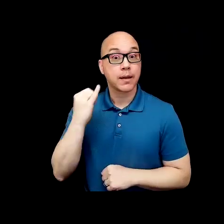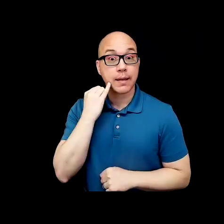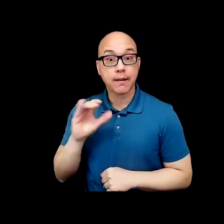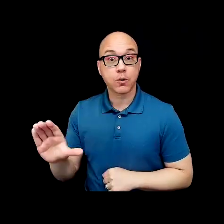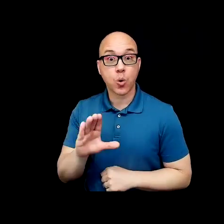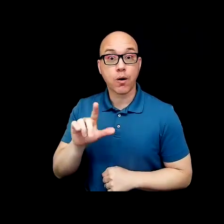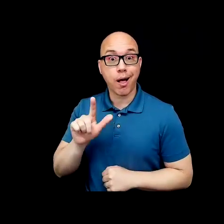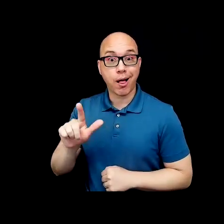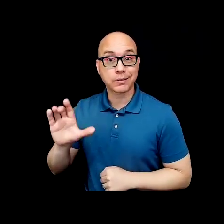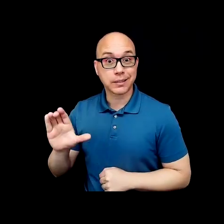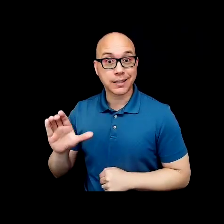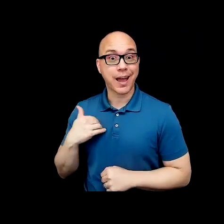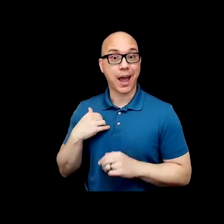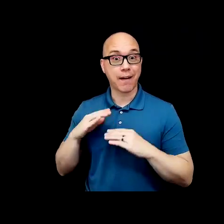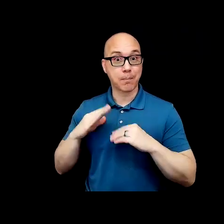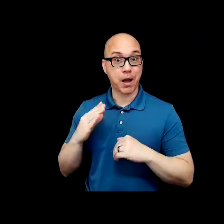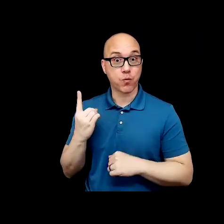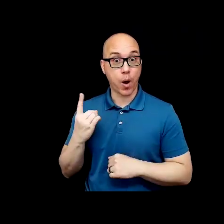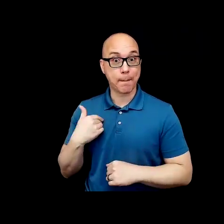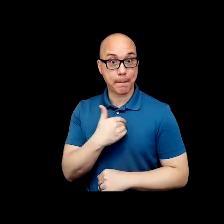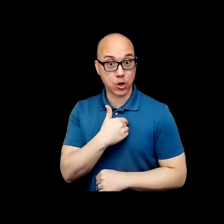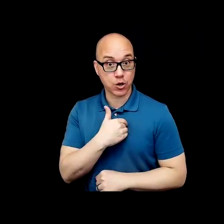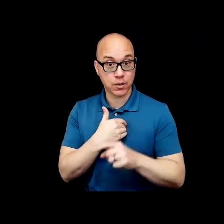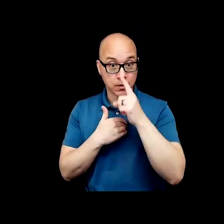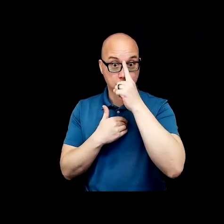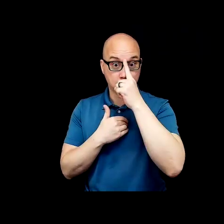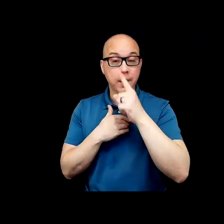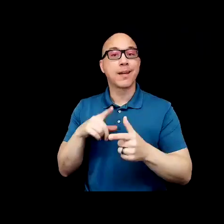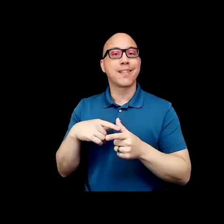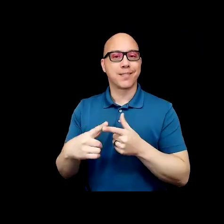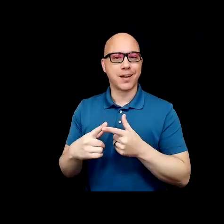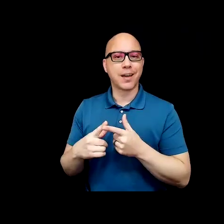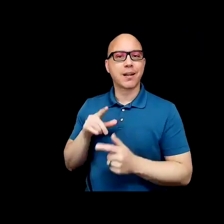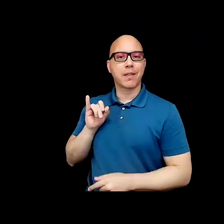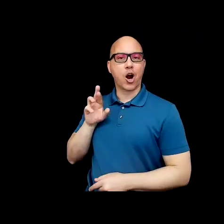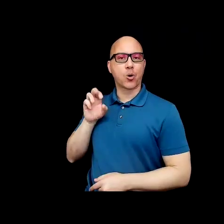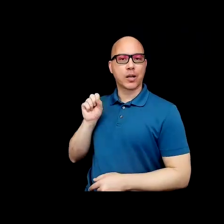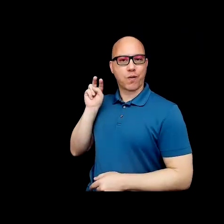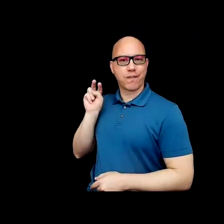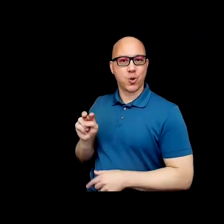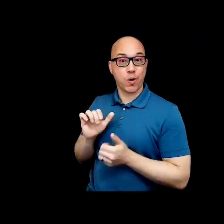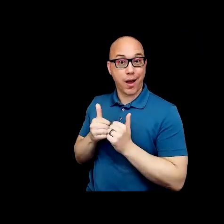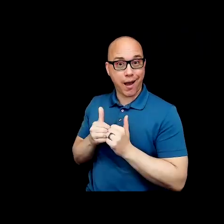then by default the IRS is going to treat that LLC as a Partnership.